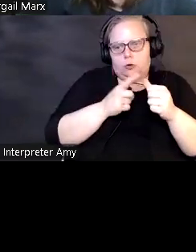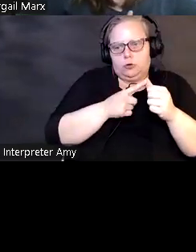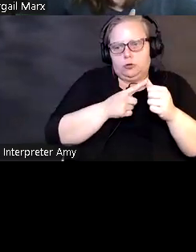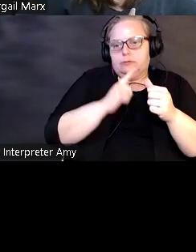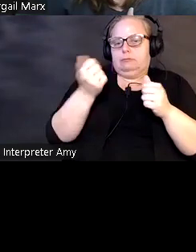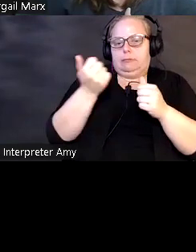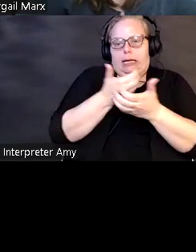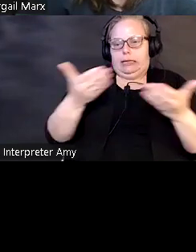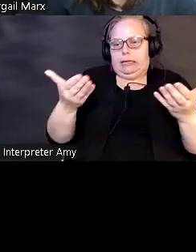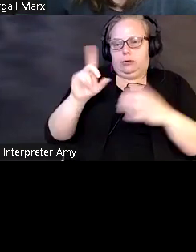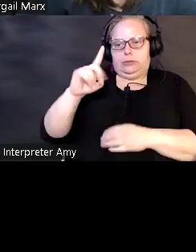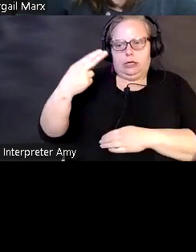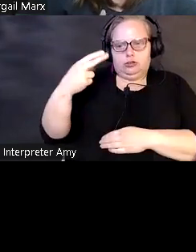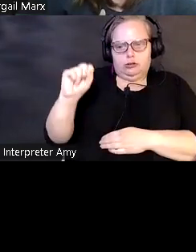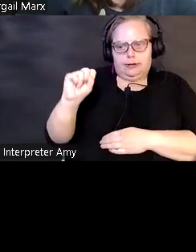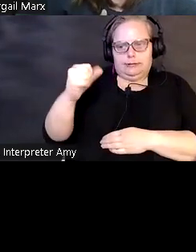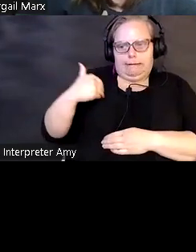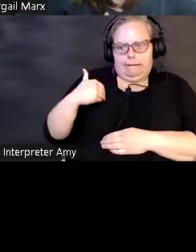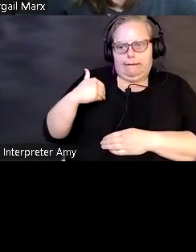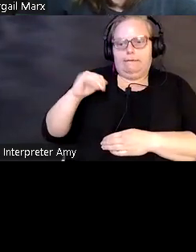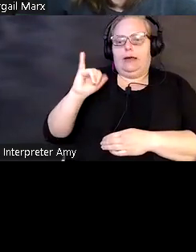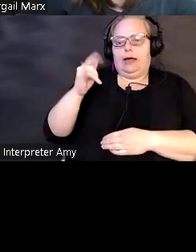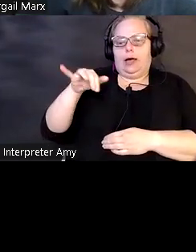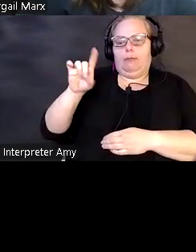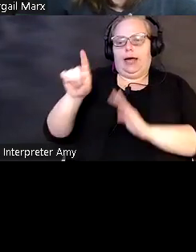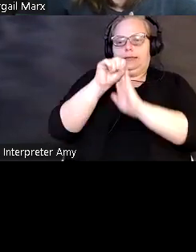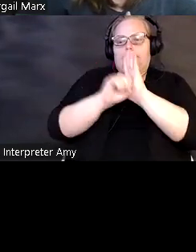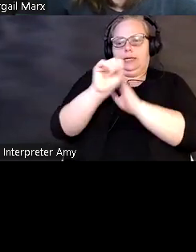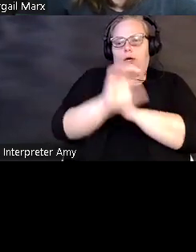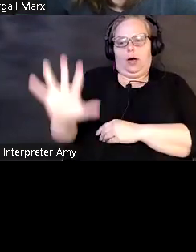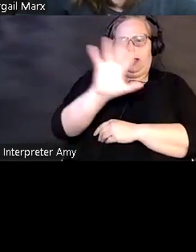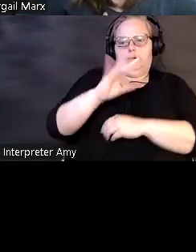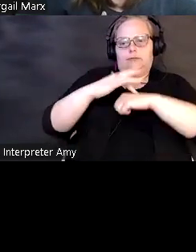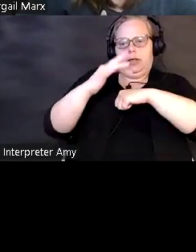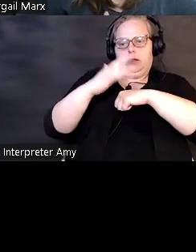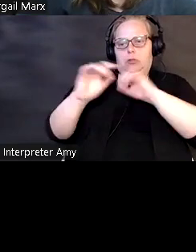under DHS or the iPads that are statewide and available there, and then Laura also included